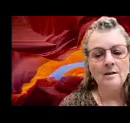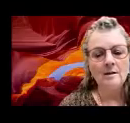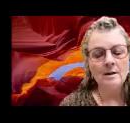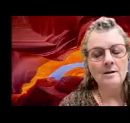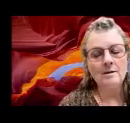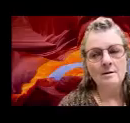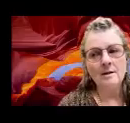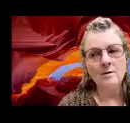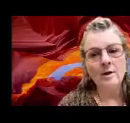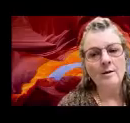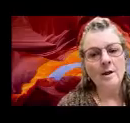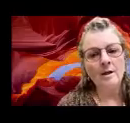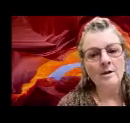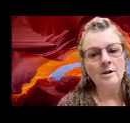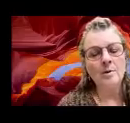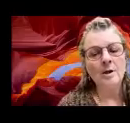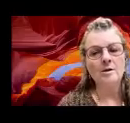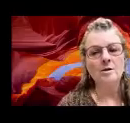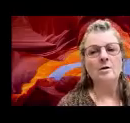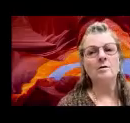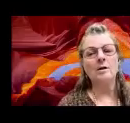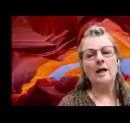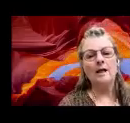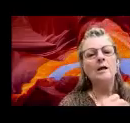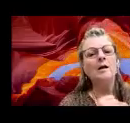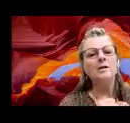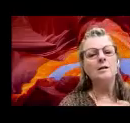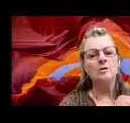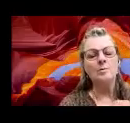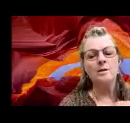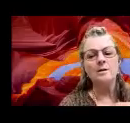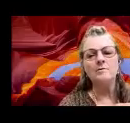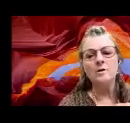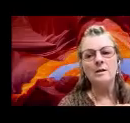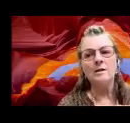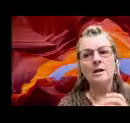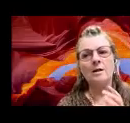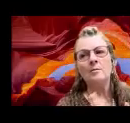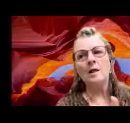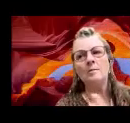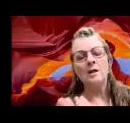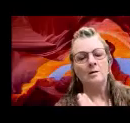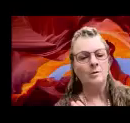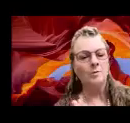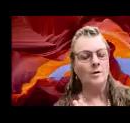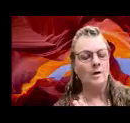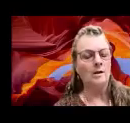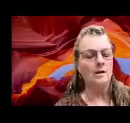that's, that's one of the barriers, is parents are hanging on to those positive traits and maybe not reporting the